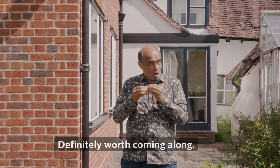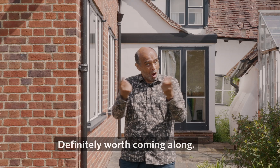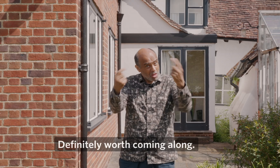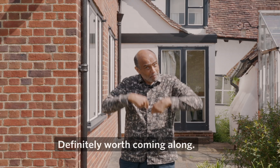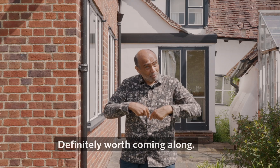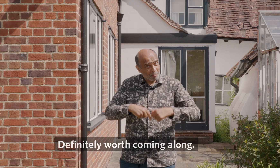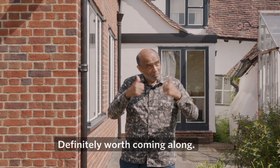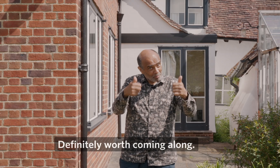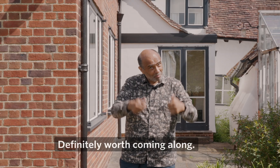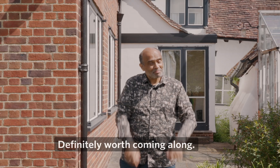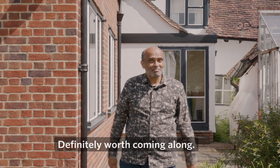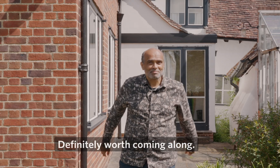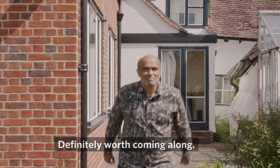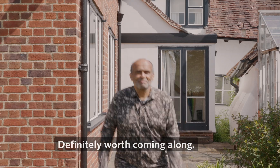Definitely worth coming along.